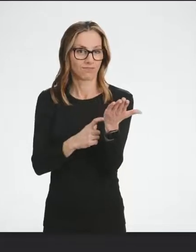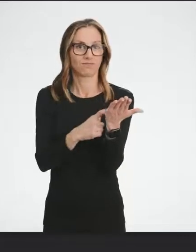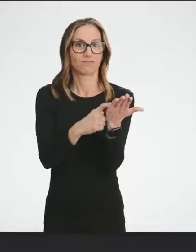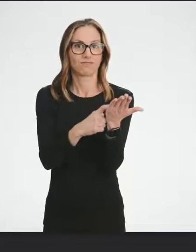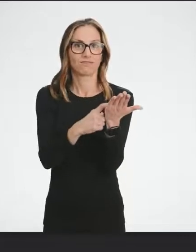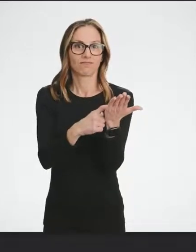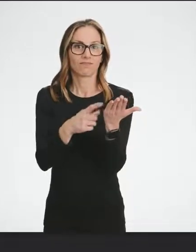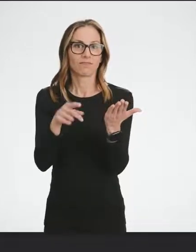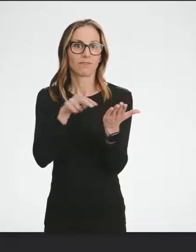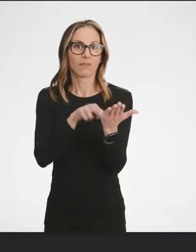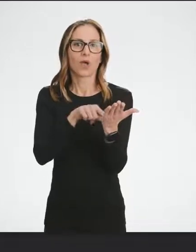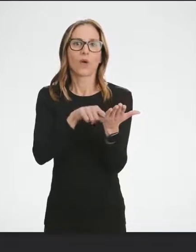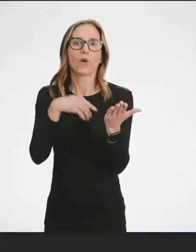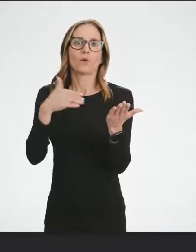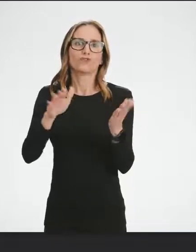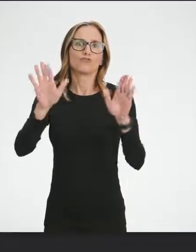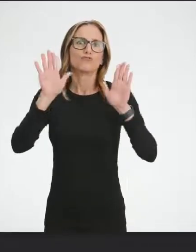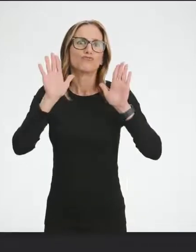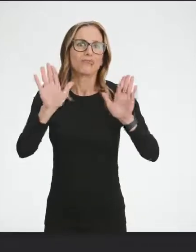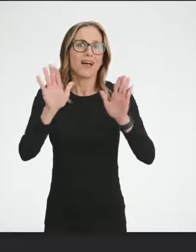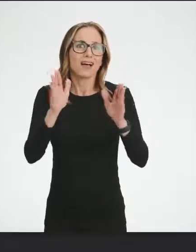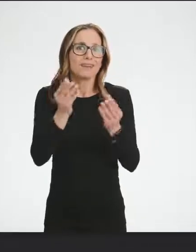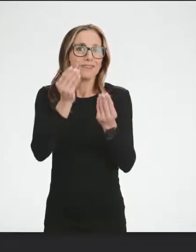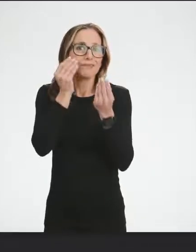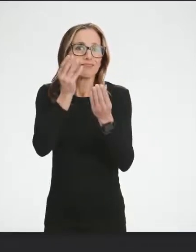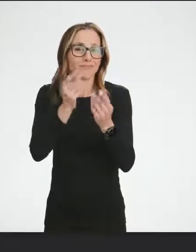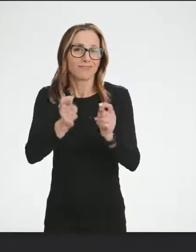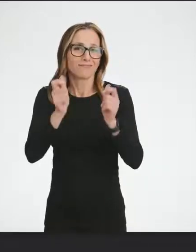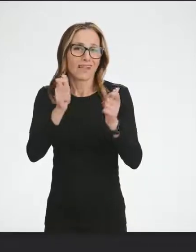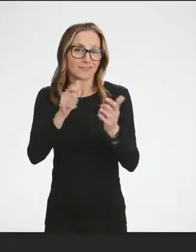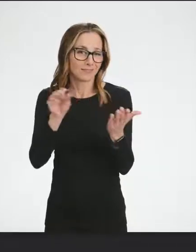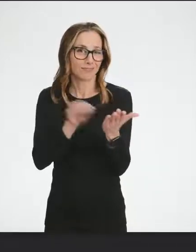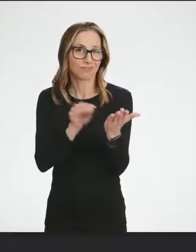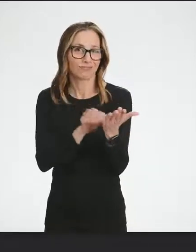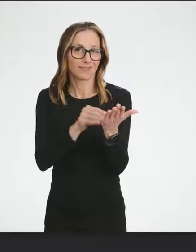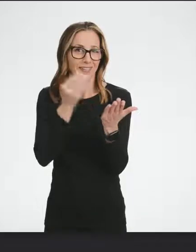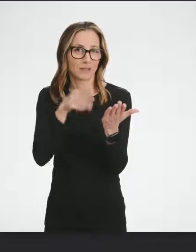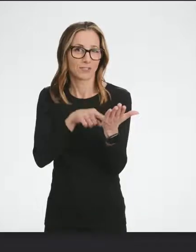These are great to provide quick access to information on smaller screens.